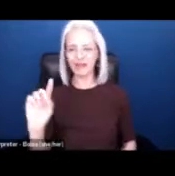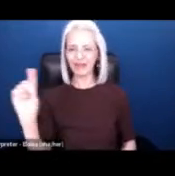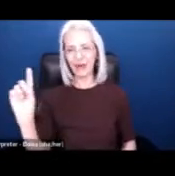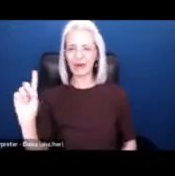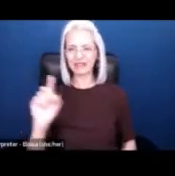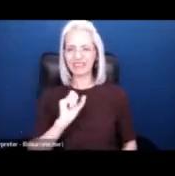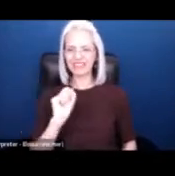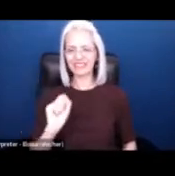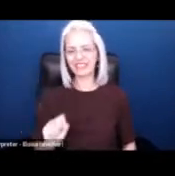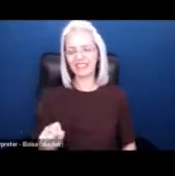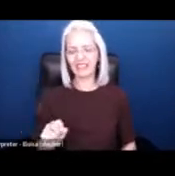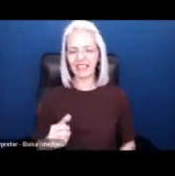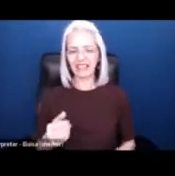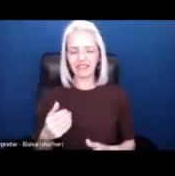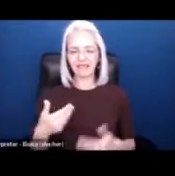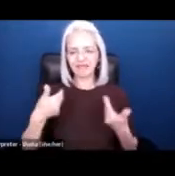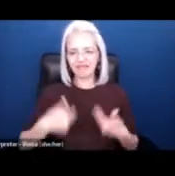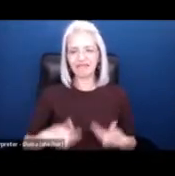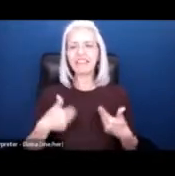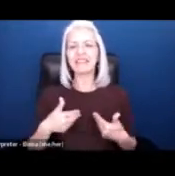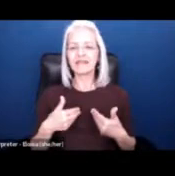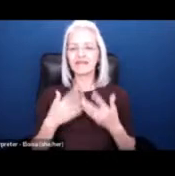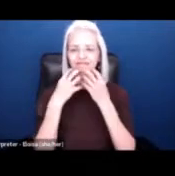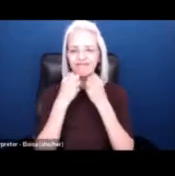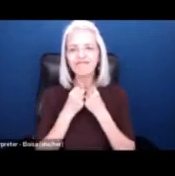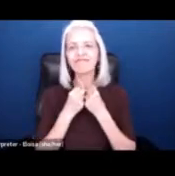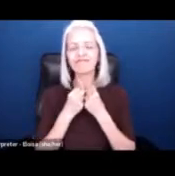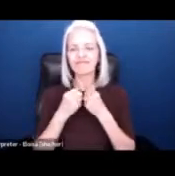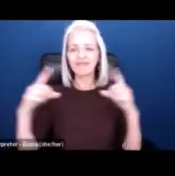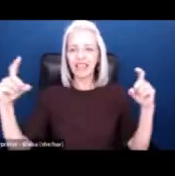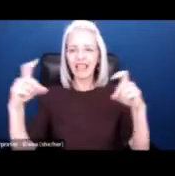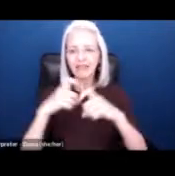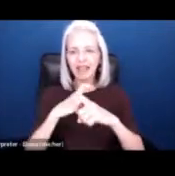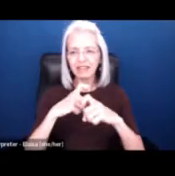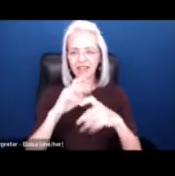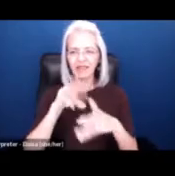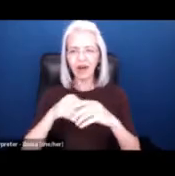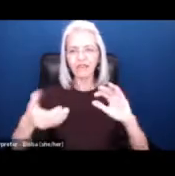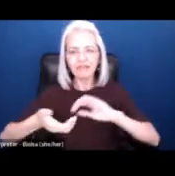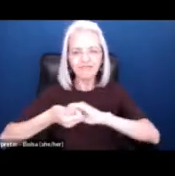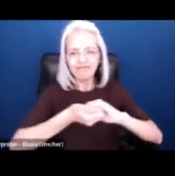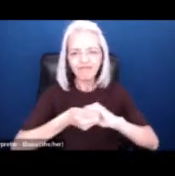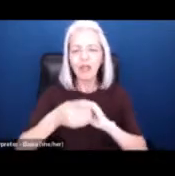values the complexities of partnerships in rural communities. So I'm going to be